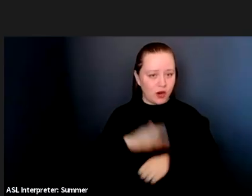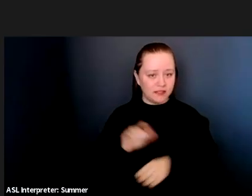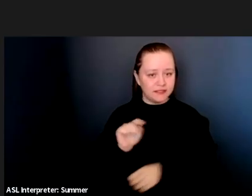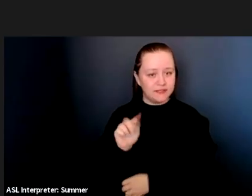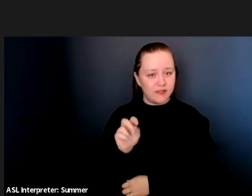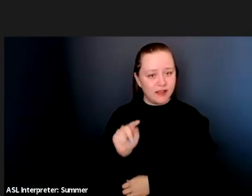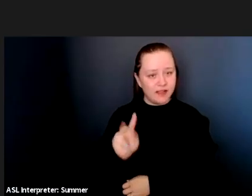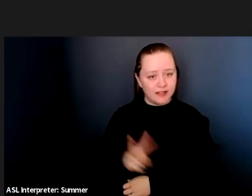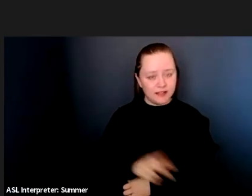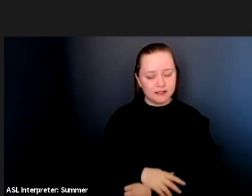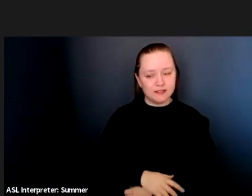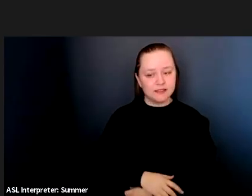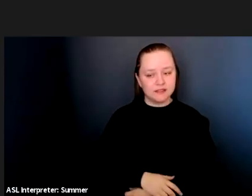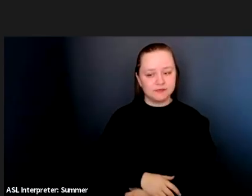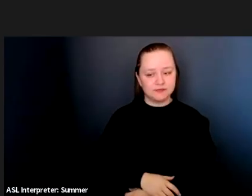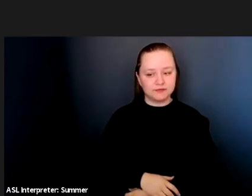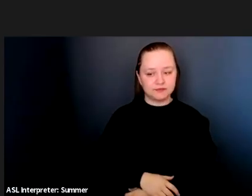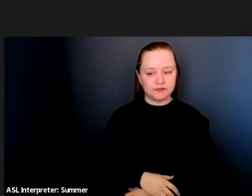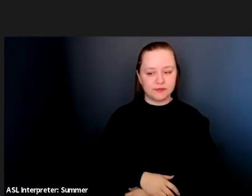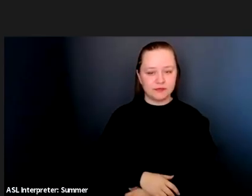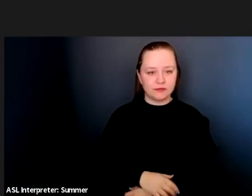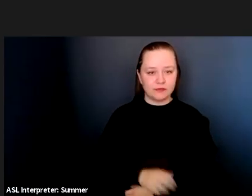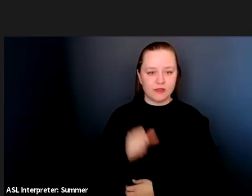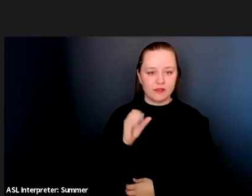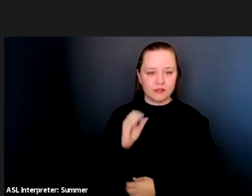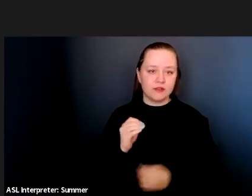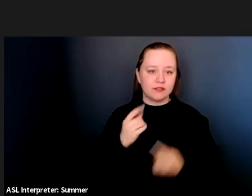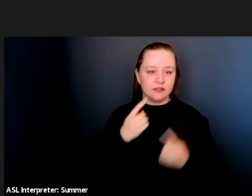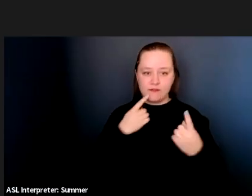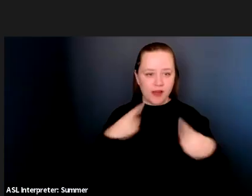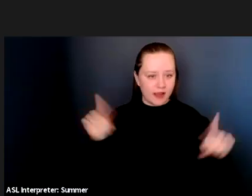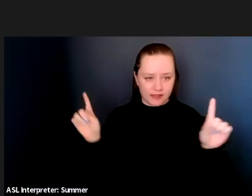So when they finally rolled me into the OR,